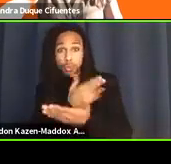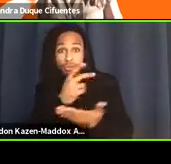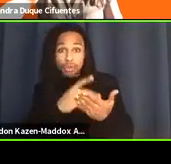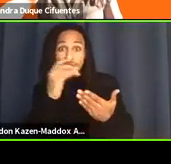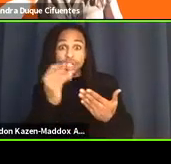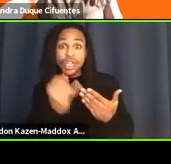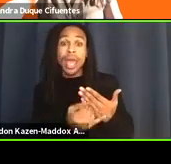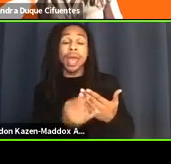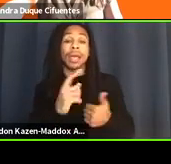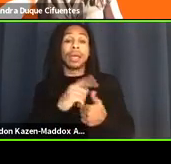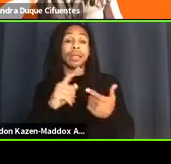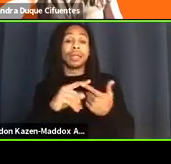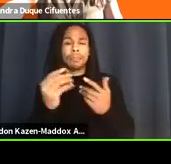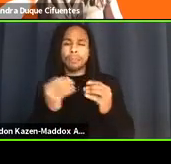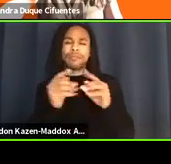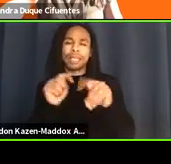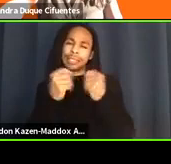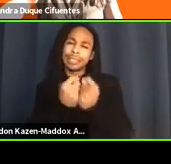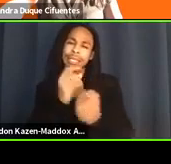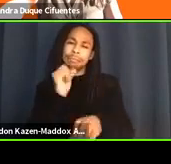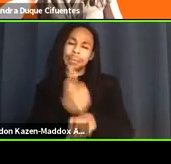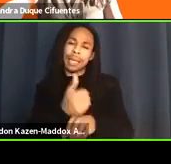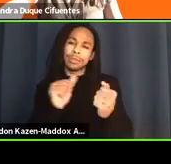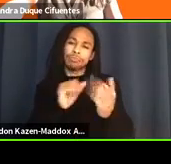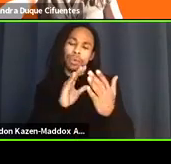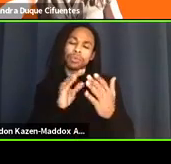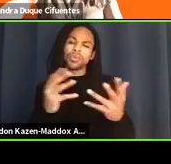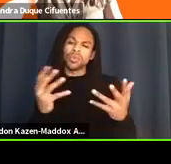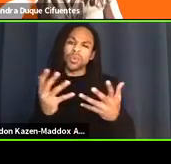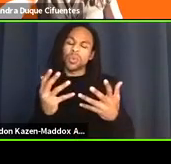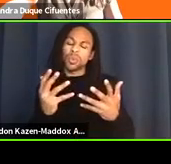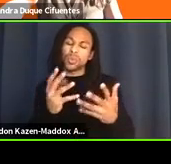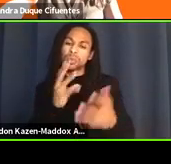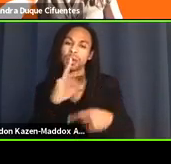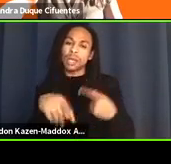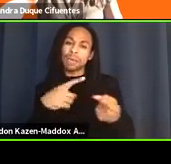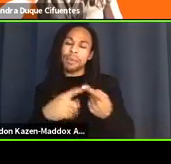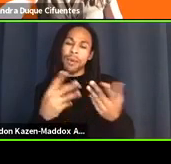in a digital world, not only do people want you to present digital programming, but it